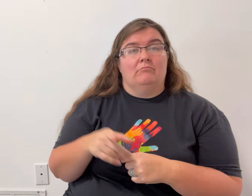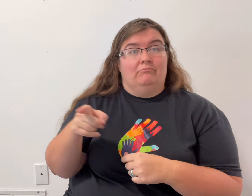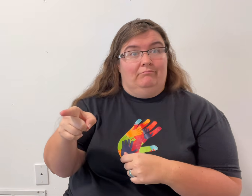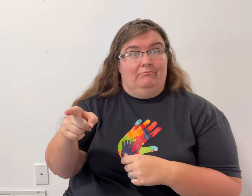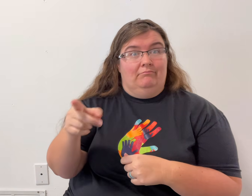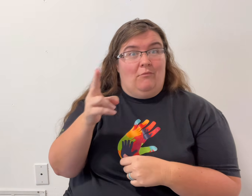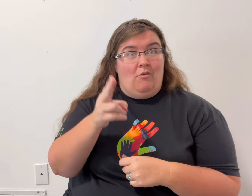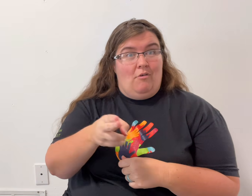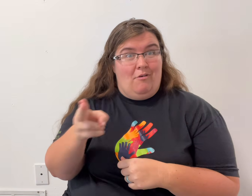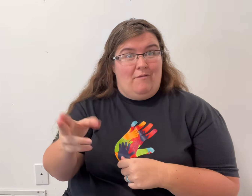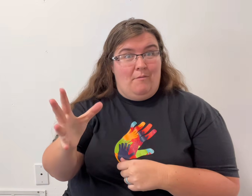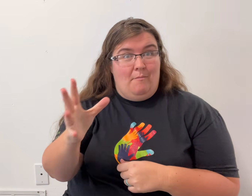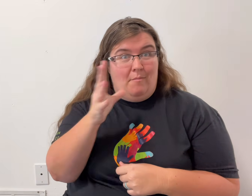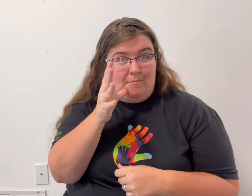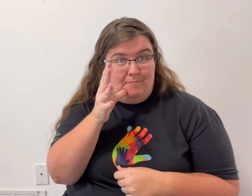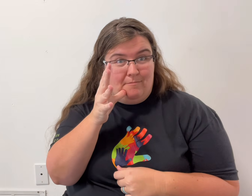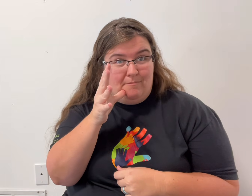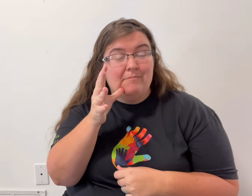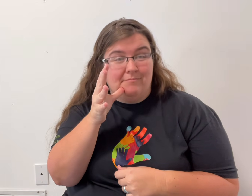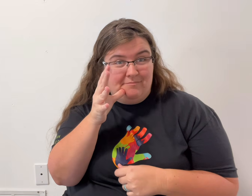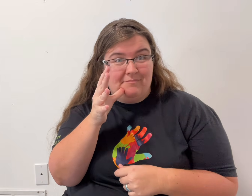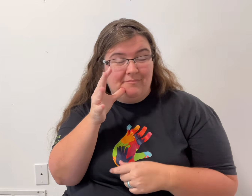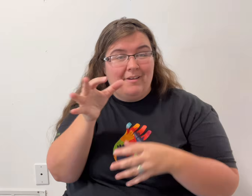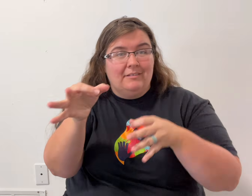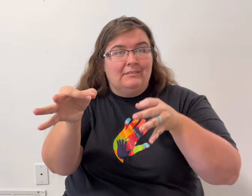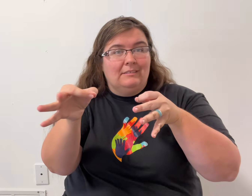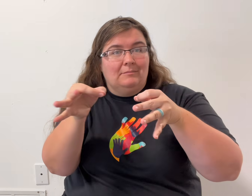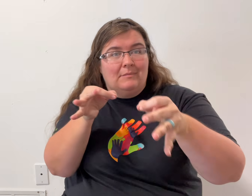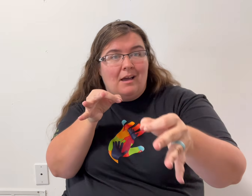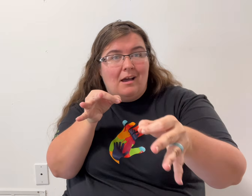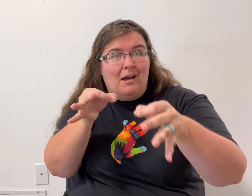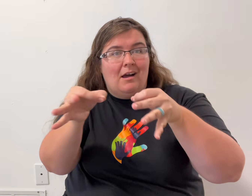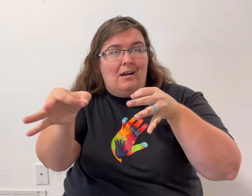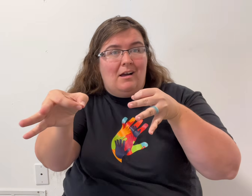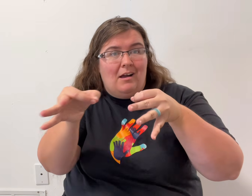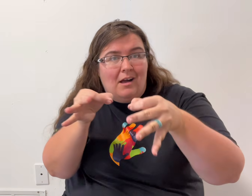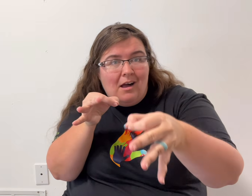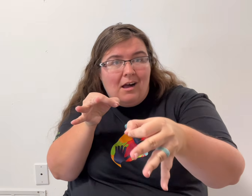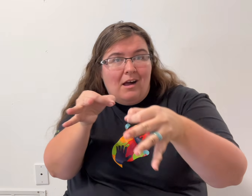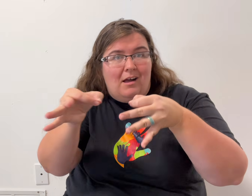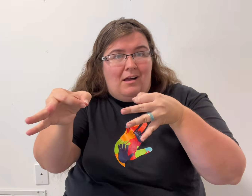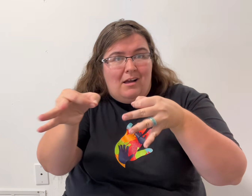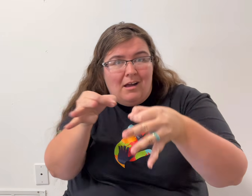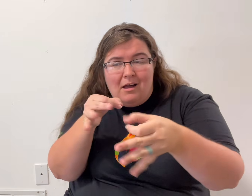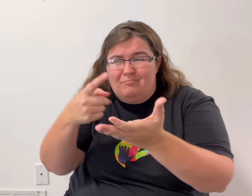SHE HARD OF HEARING MOM EXPLAINS